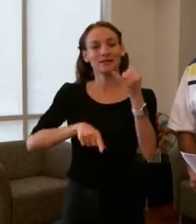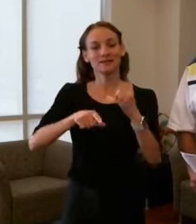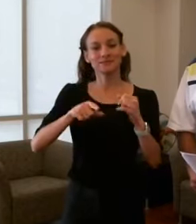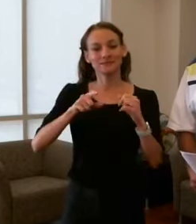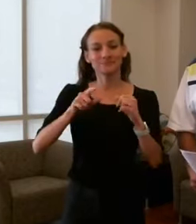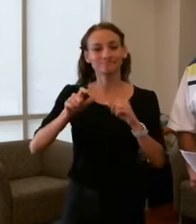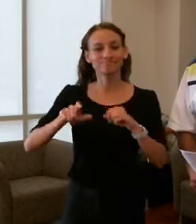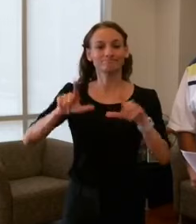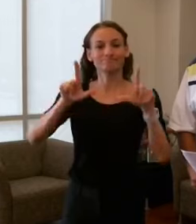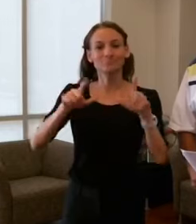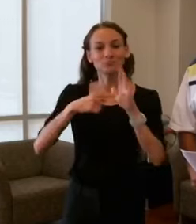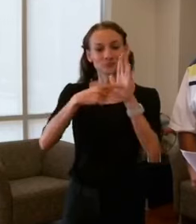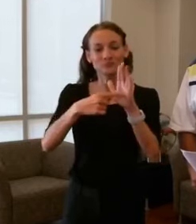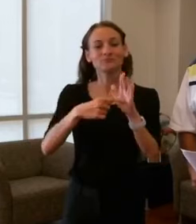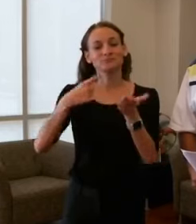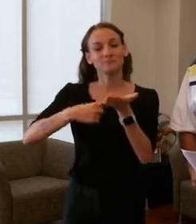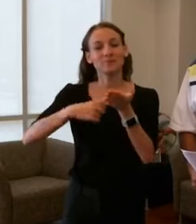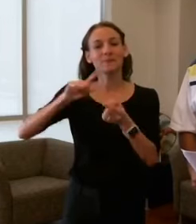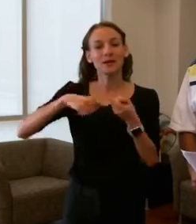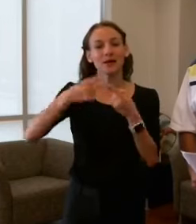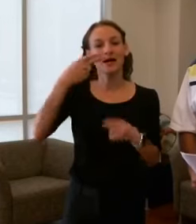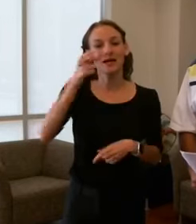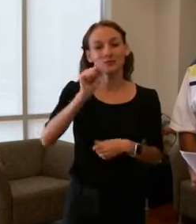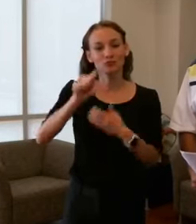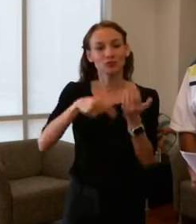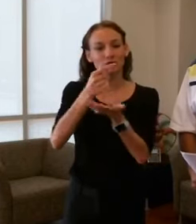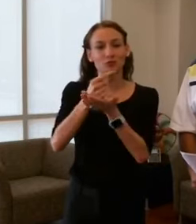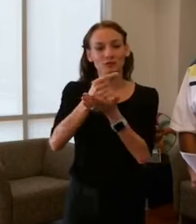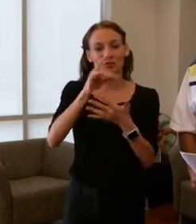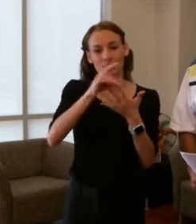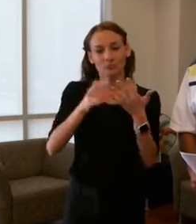to talk about high school graduation options for students with disabilities.